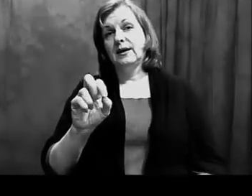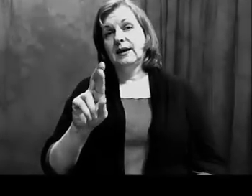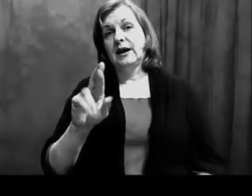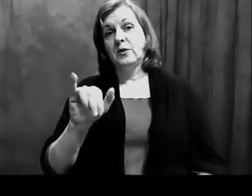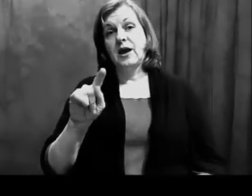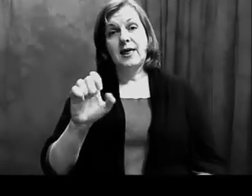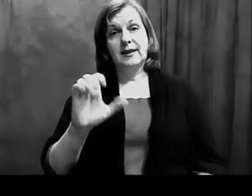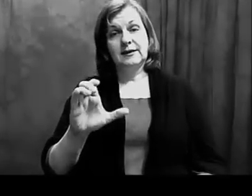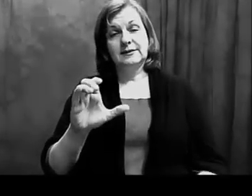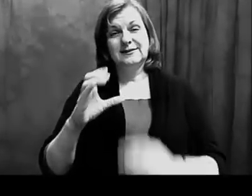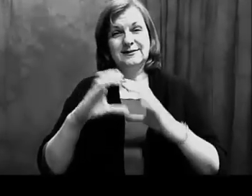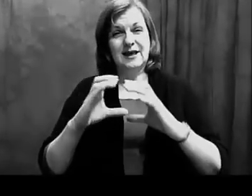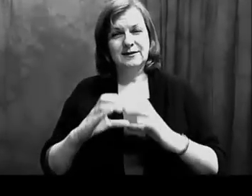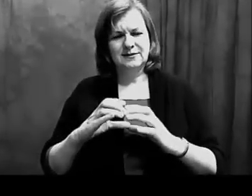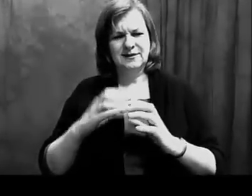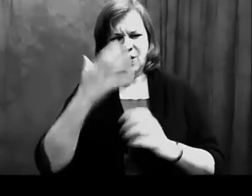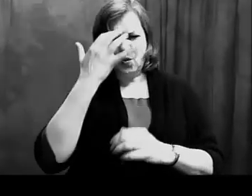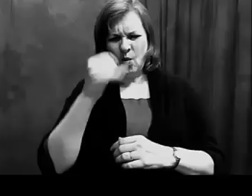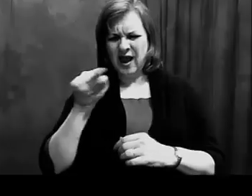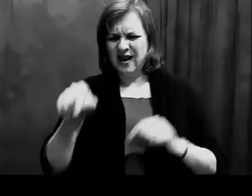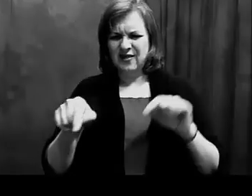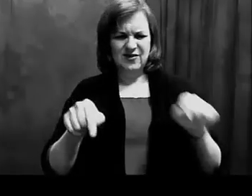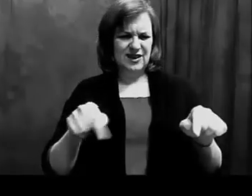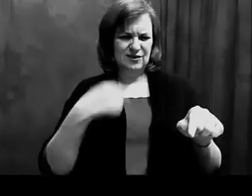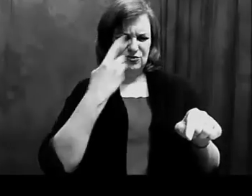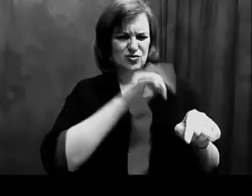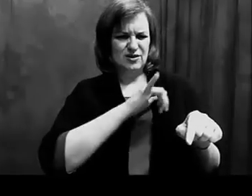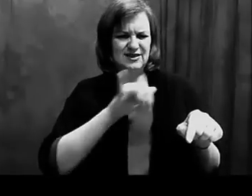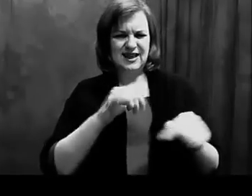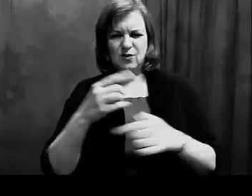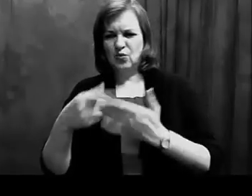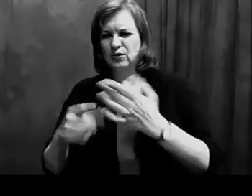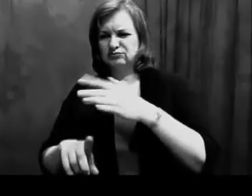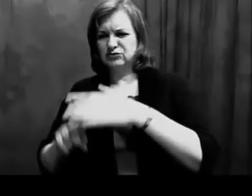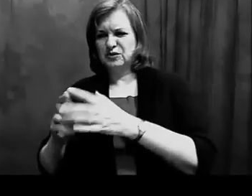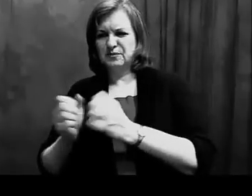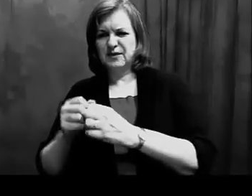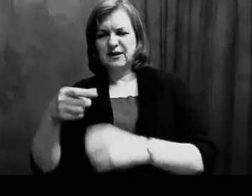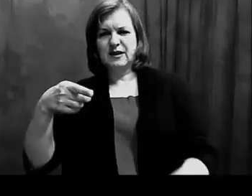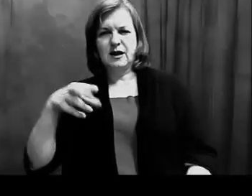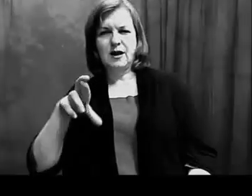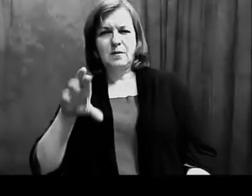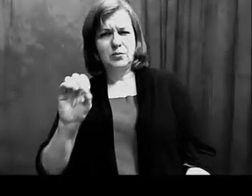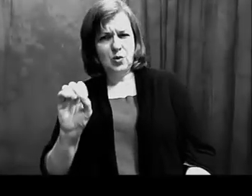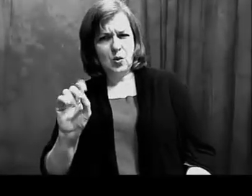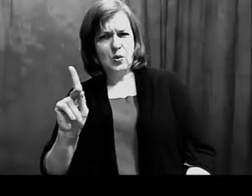we find mitochondria and chloroplasts are in eukaryotic cells